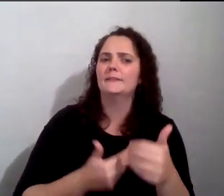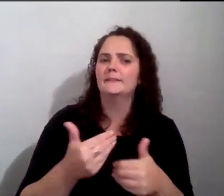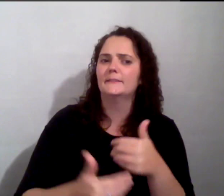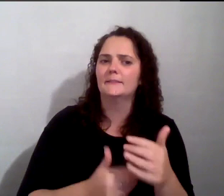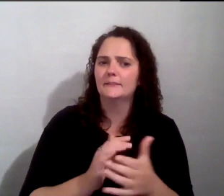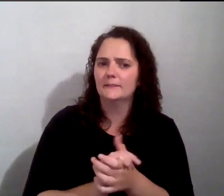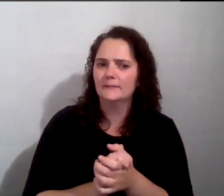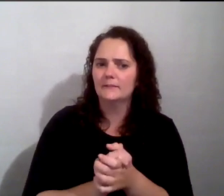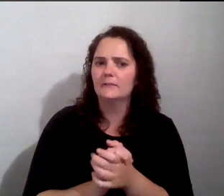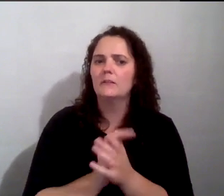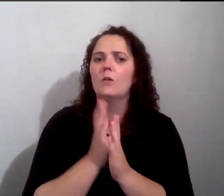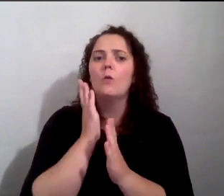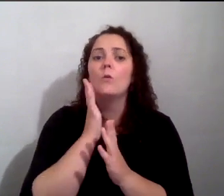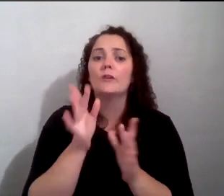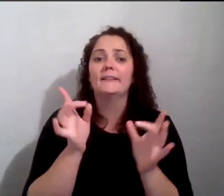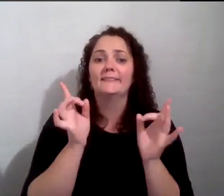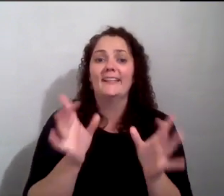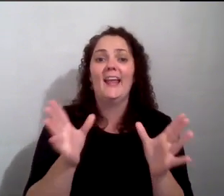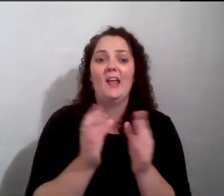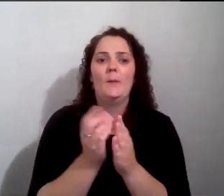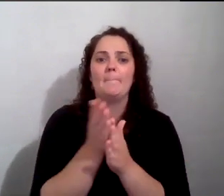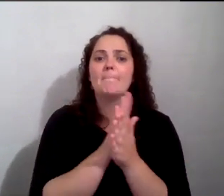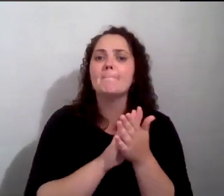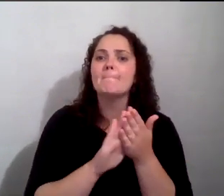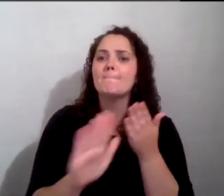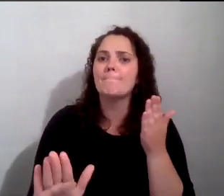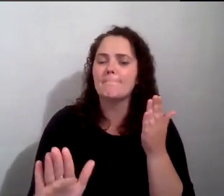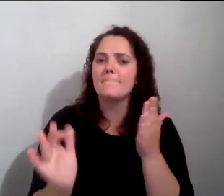your process, so maybe you could talk about how